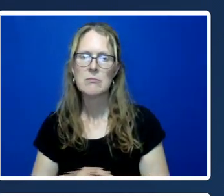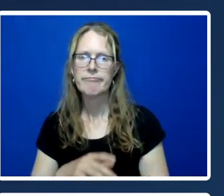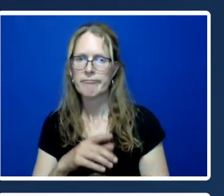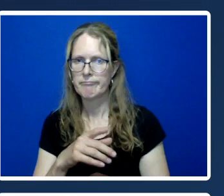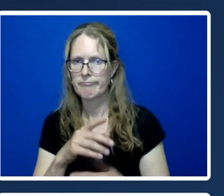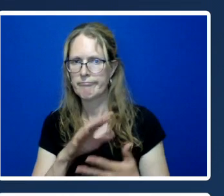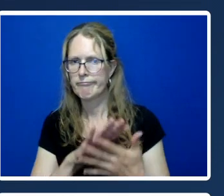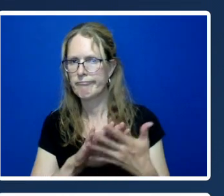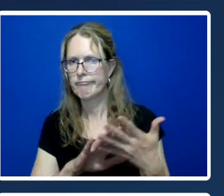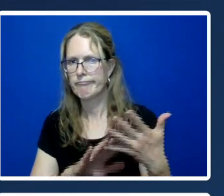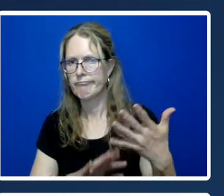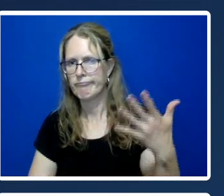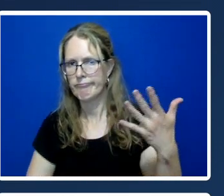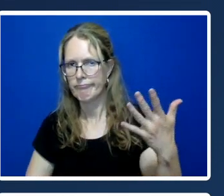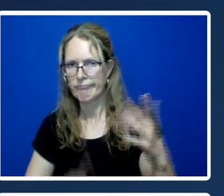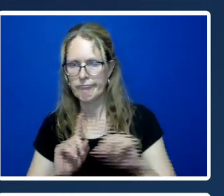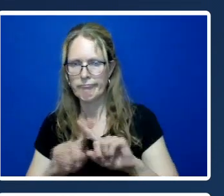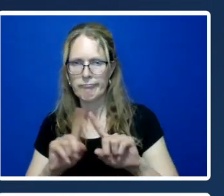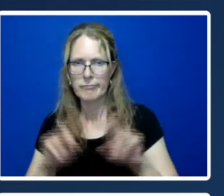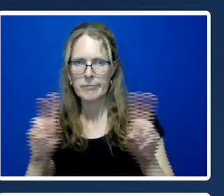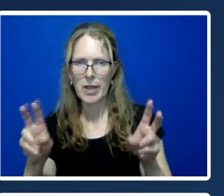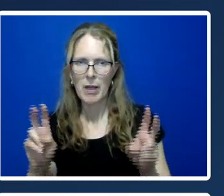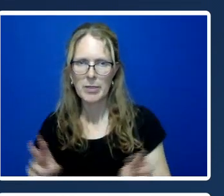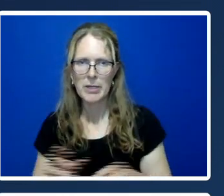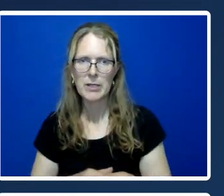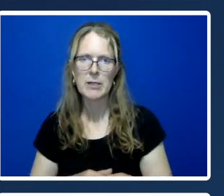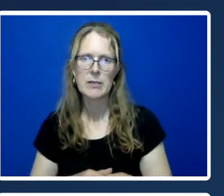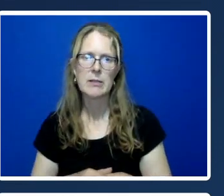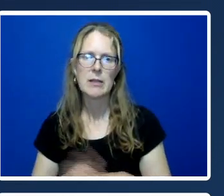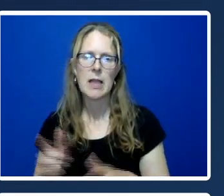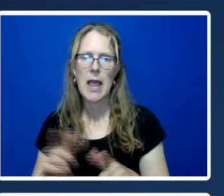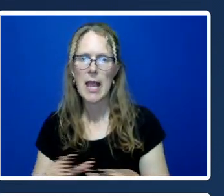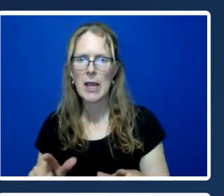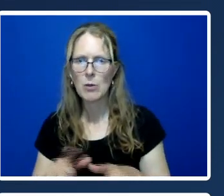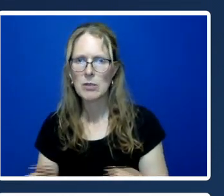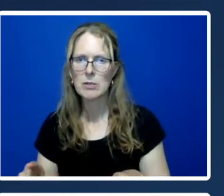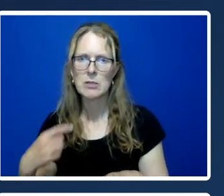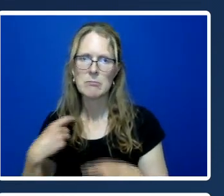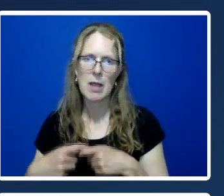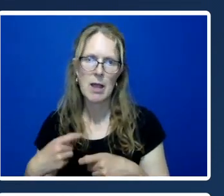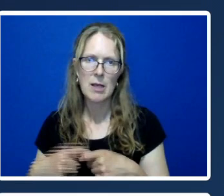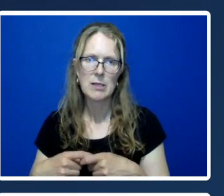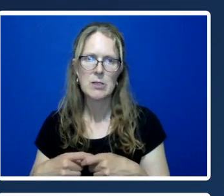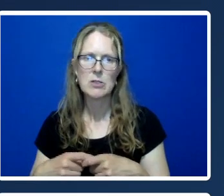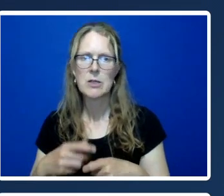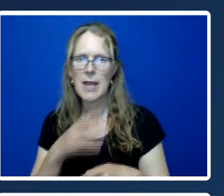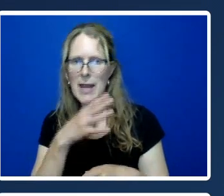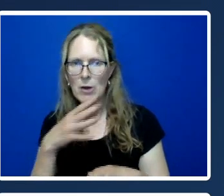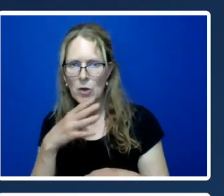Spanish language, agriculture. We also had informal educators that didn't come from